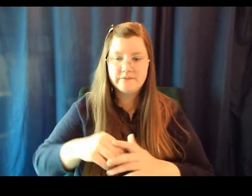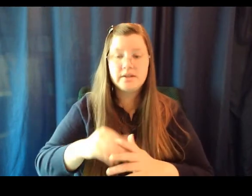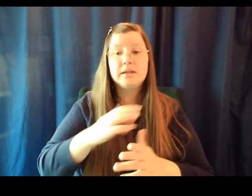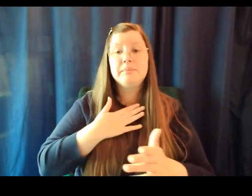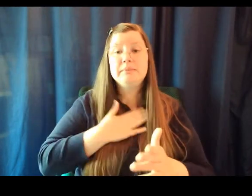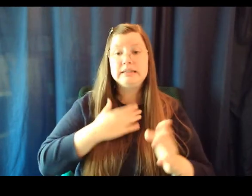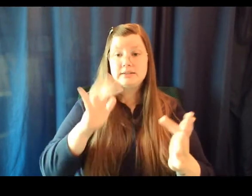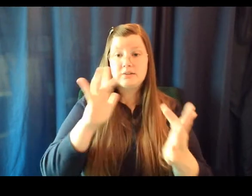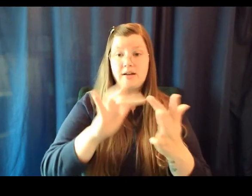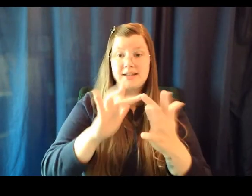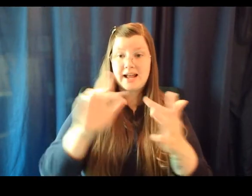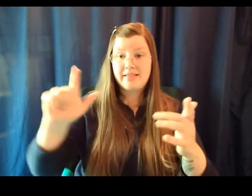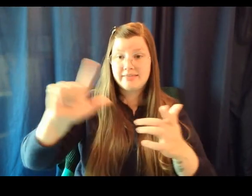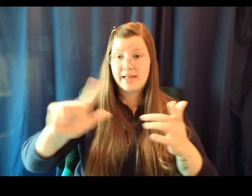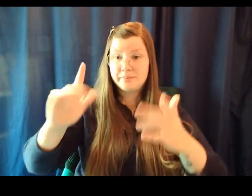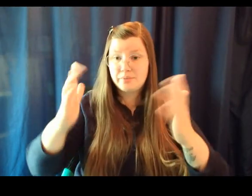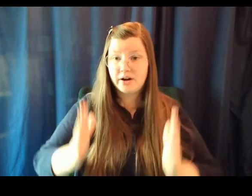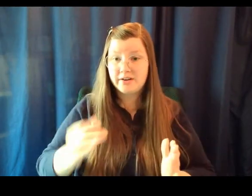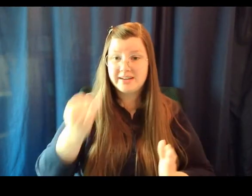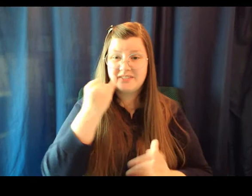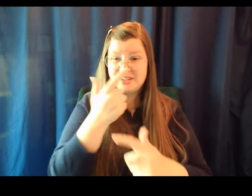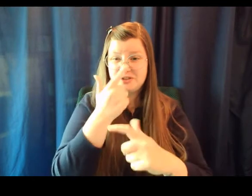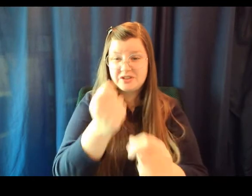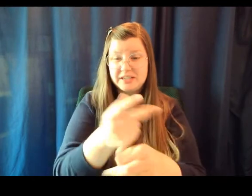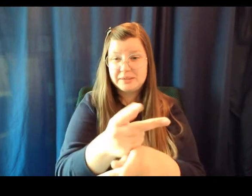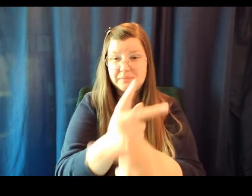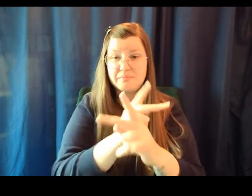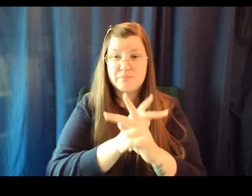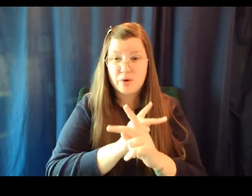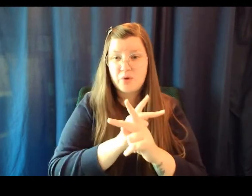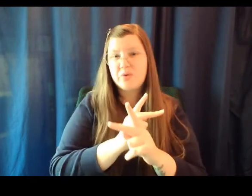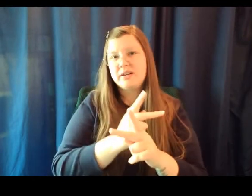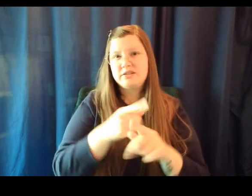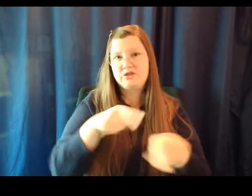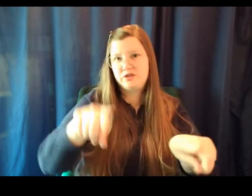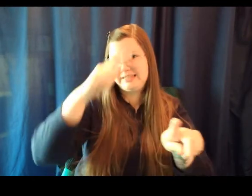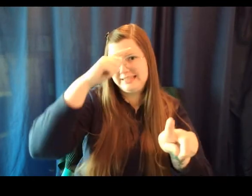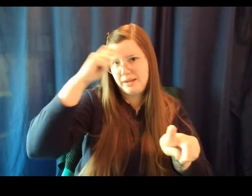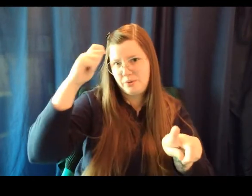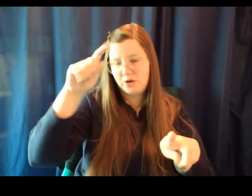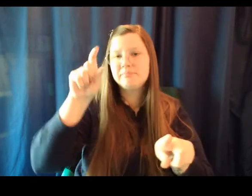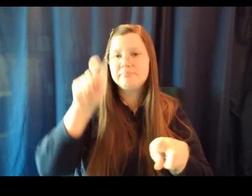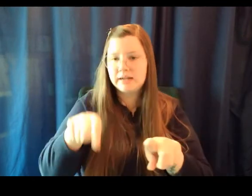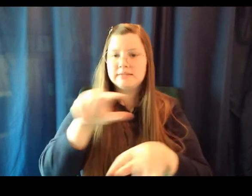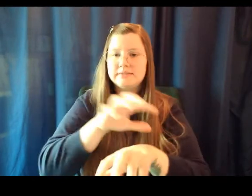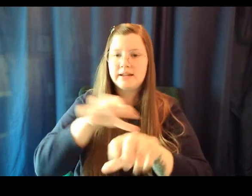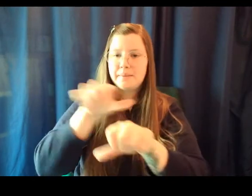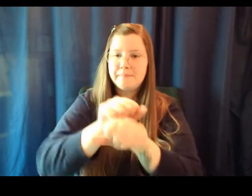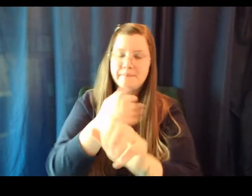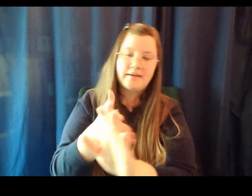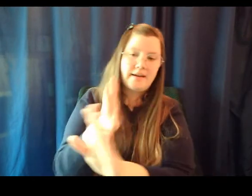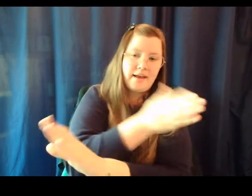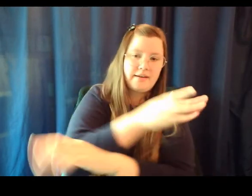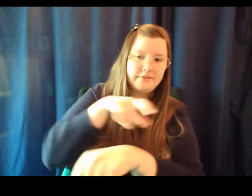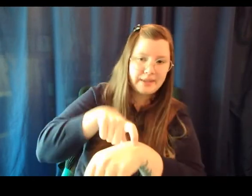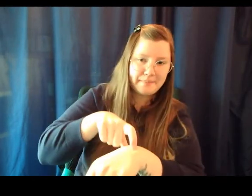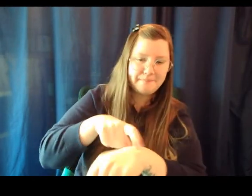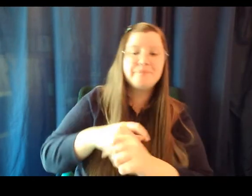So Many Books - so LITTLE time! Hey Warriors, The EWHS DECA club is having a food drive